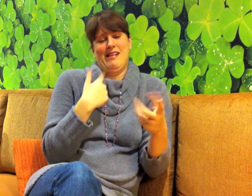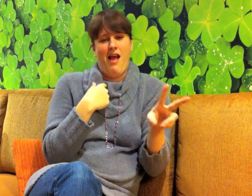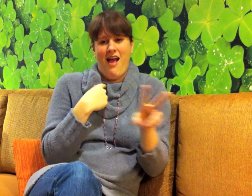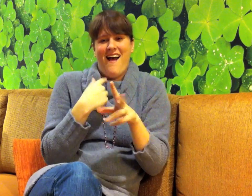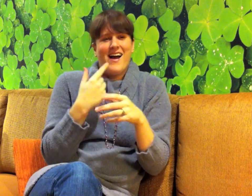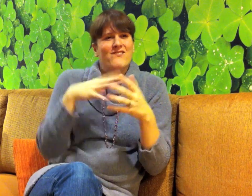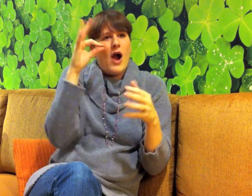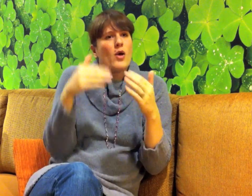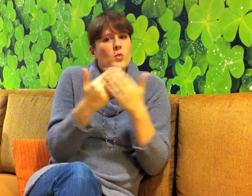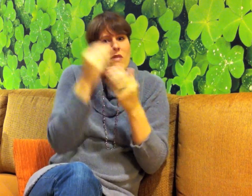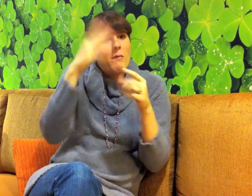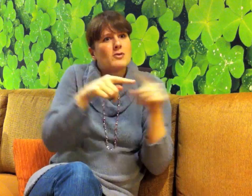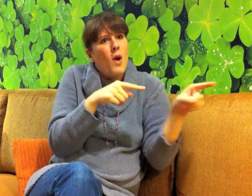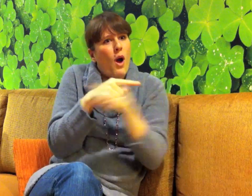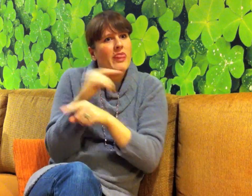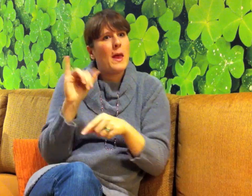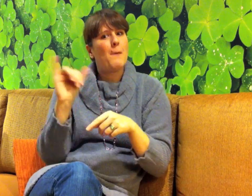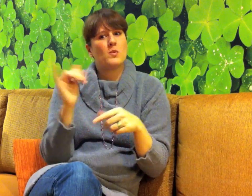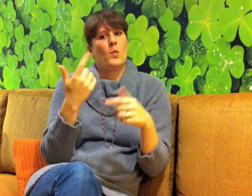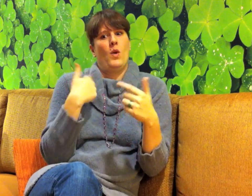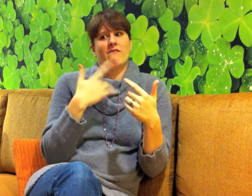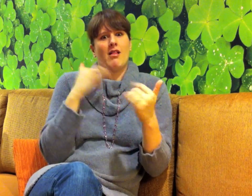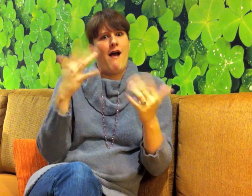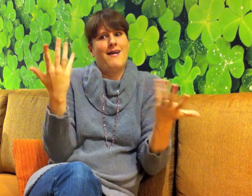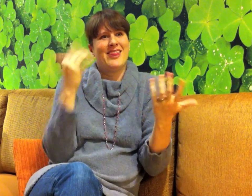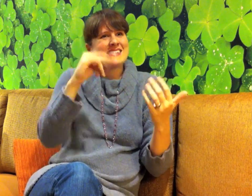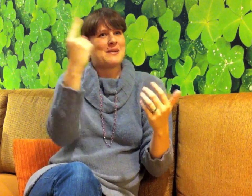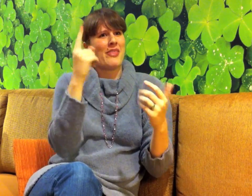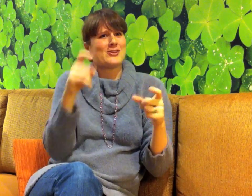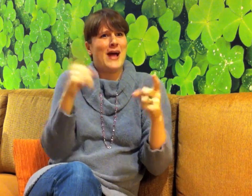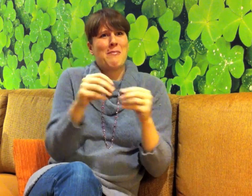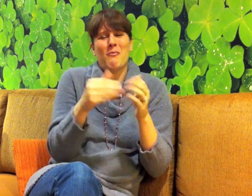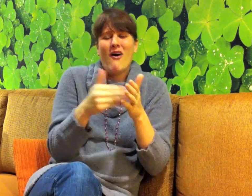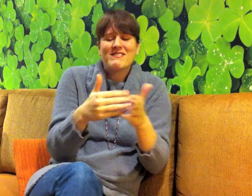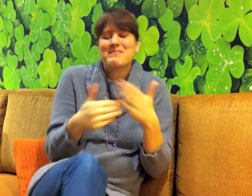I found out more new information about them. I feel like this is something that should happen more often.